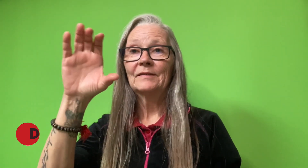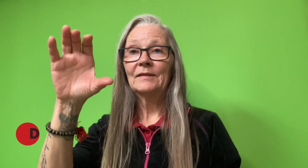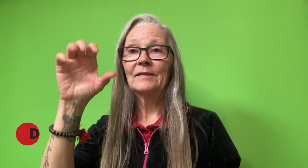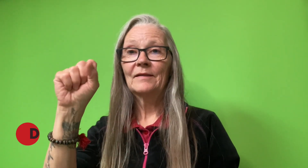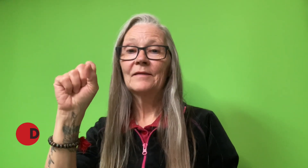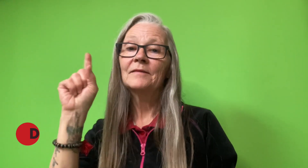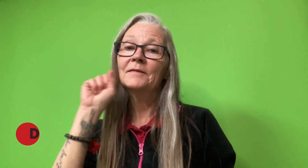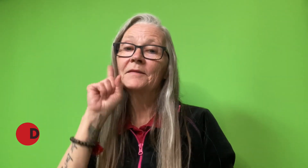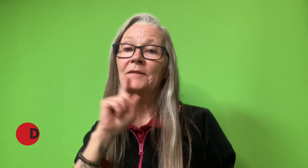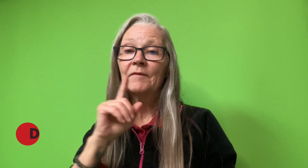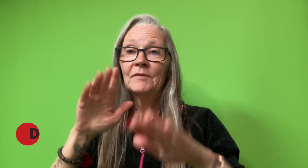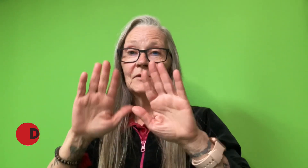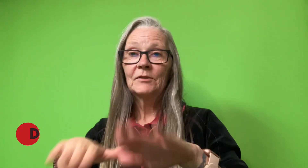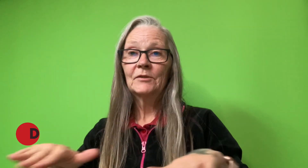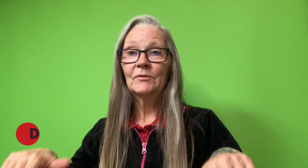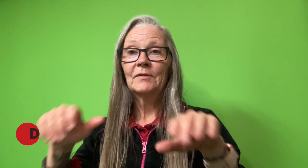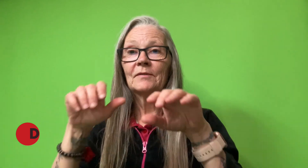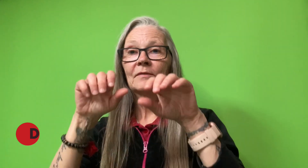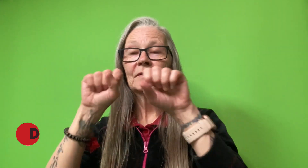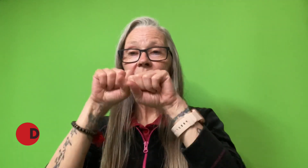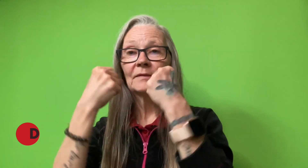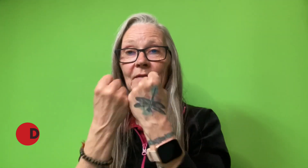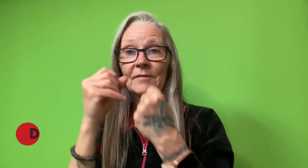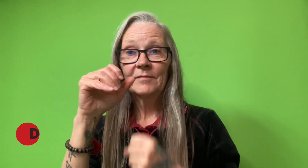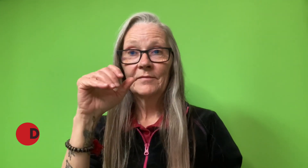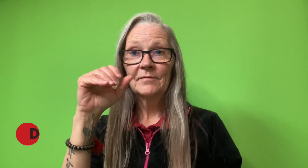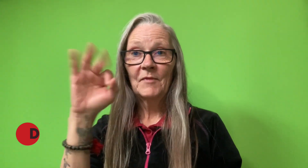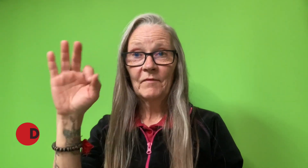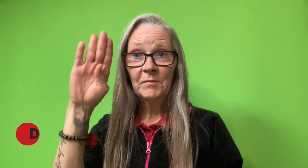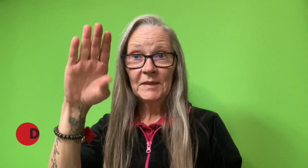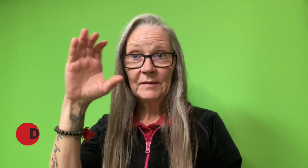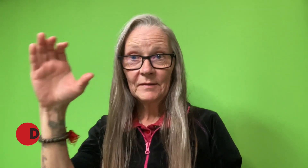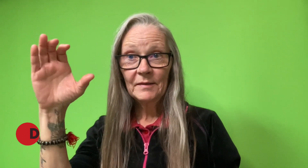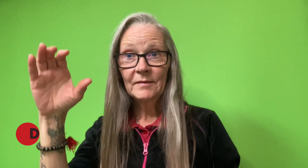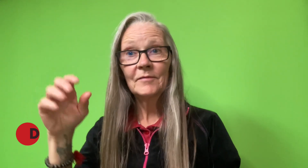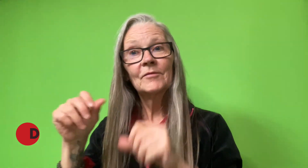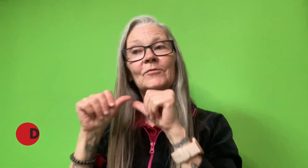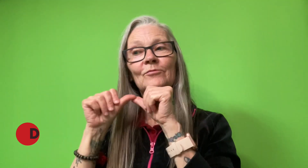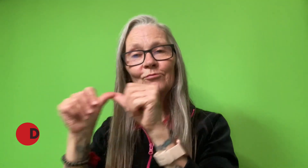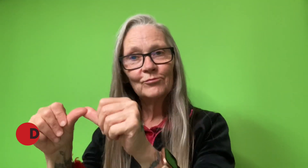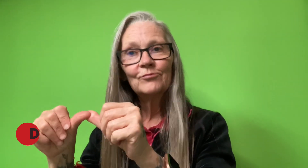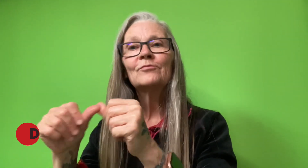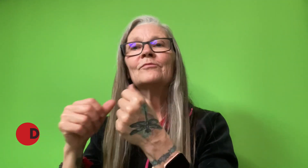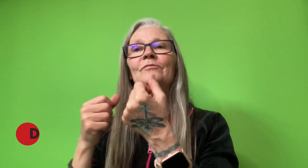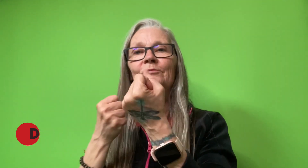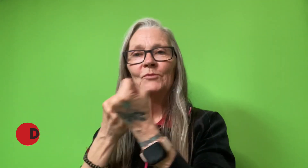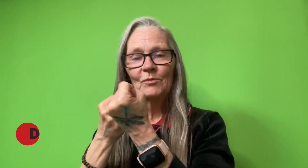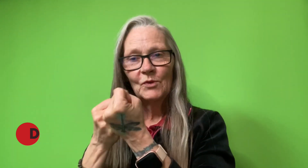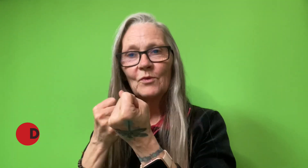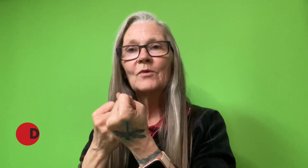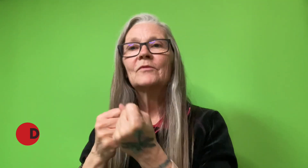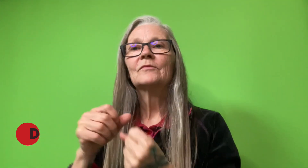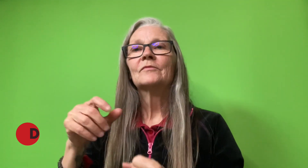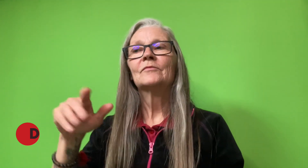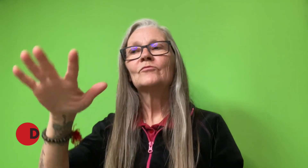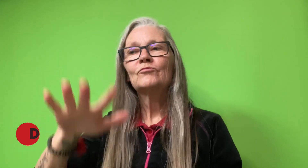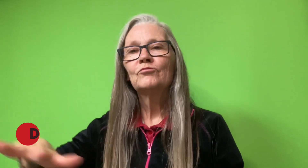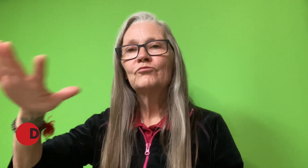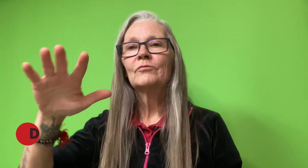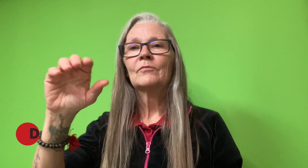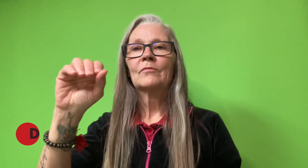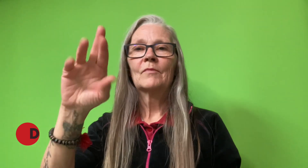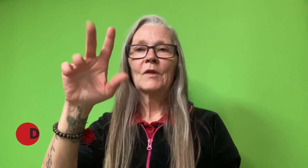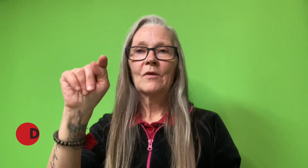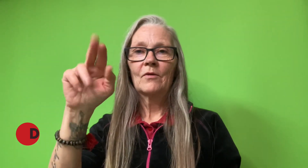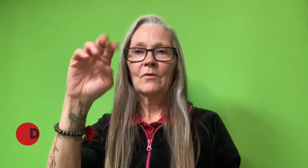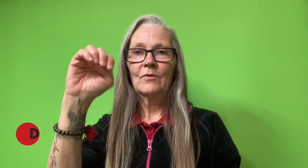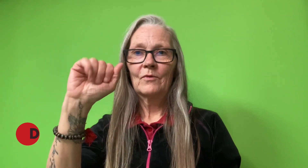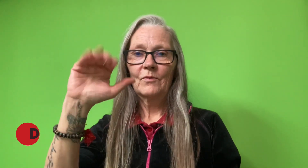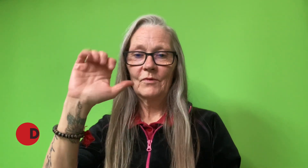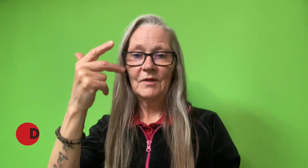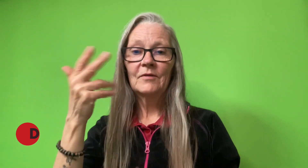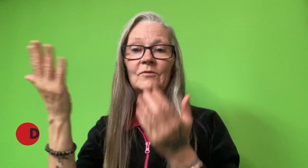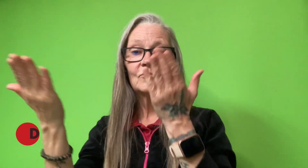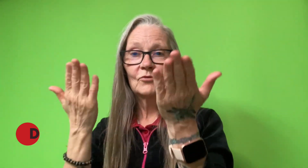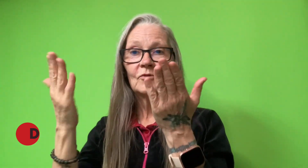DCS - Deaf Children Society of B.C. continues to support outreach services